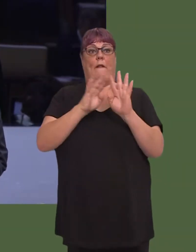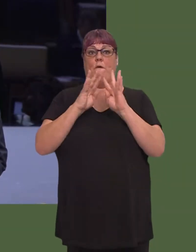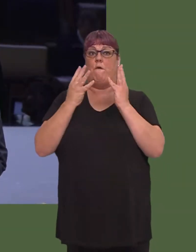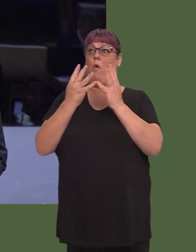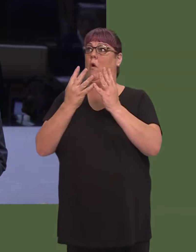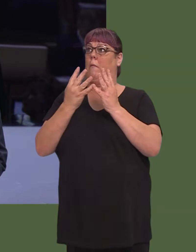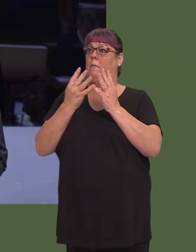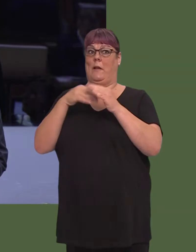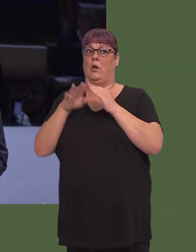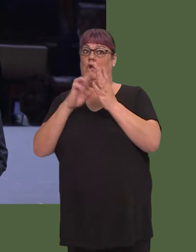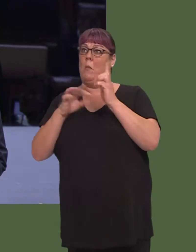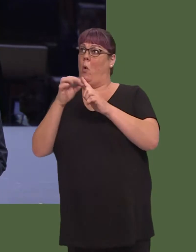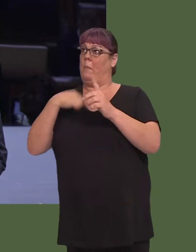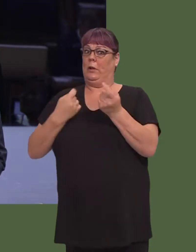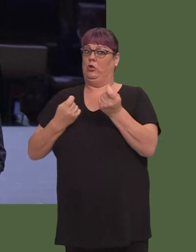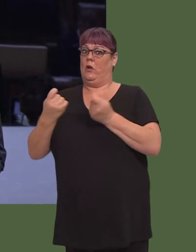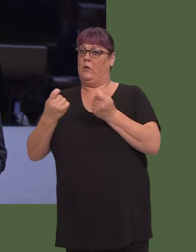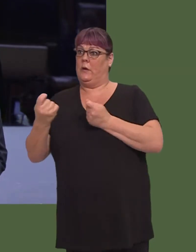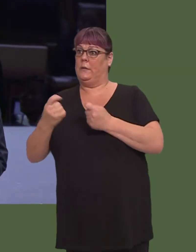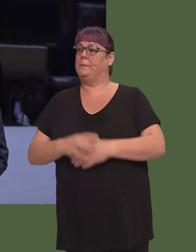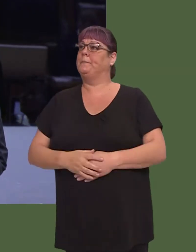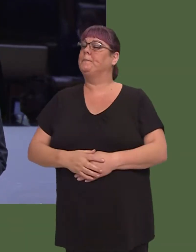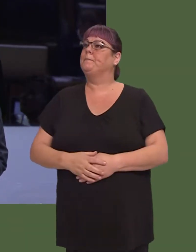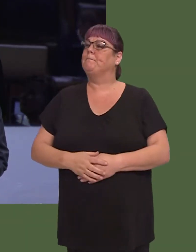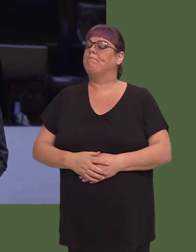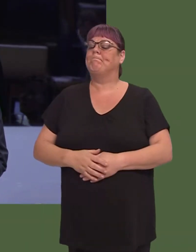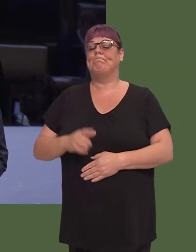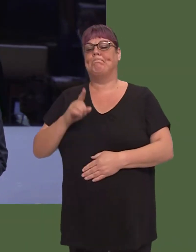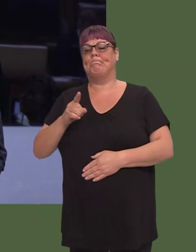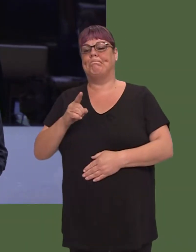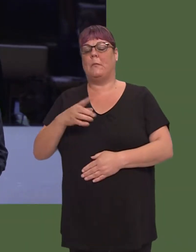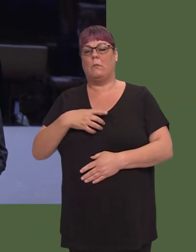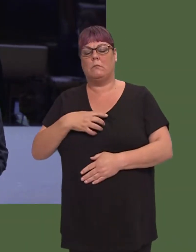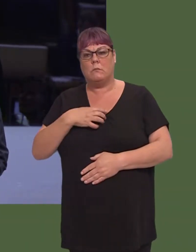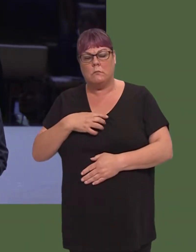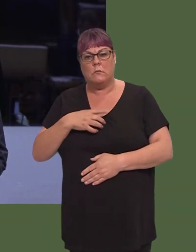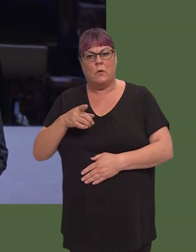for twice, in terms of extra powers. Y Dirprwy Lywydd / The Deputy Presiding Officer: